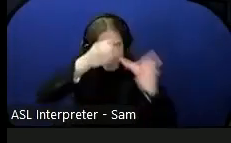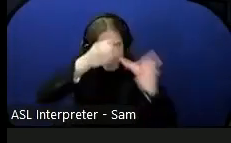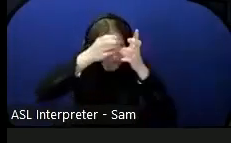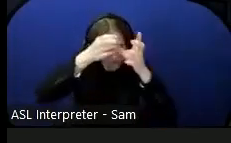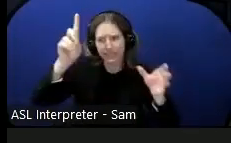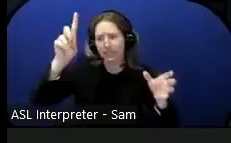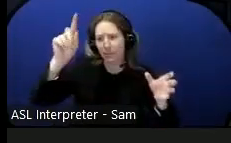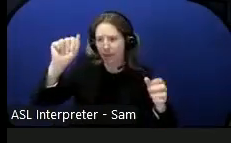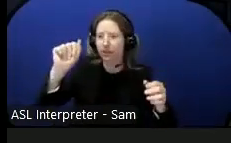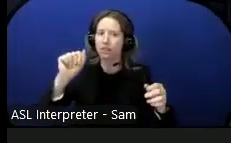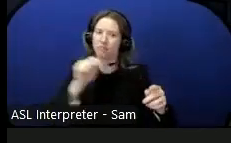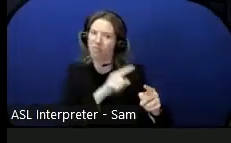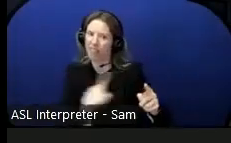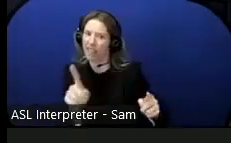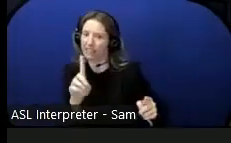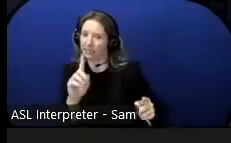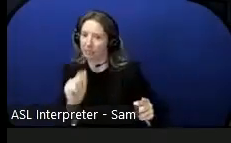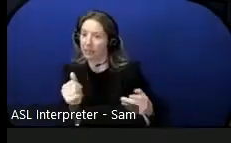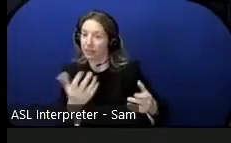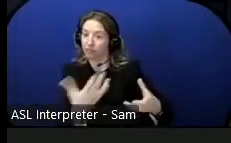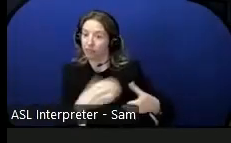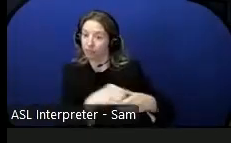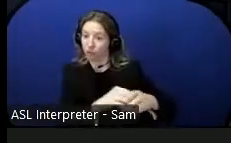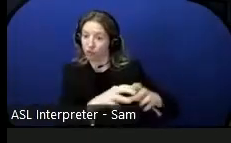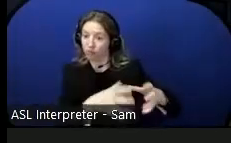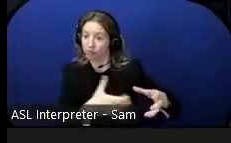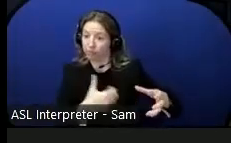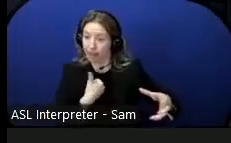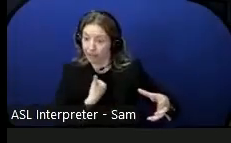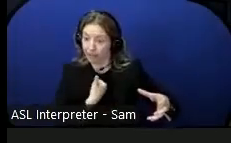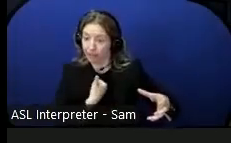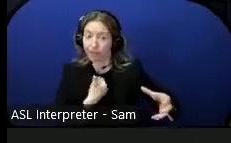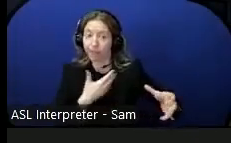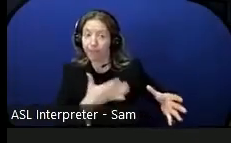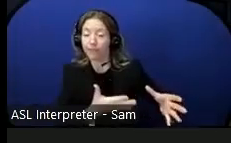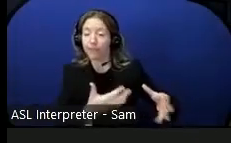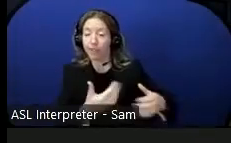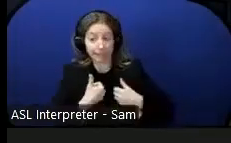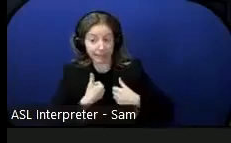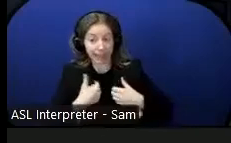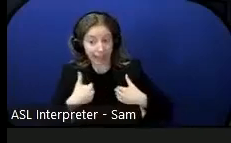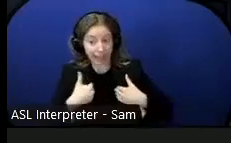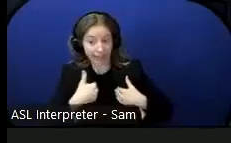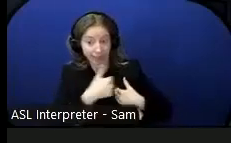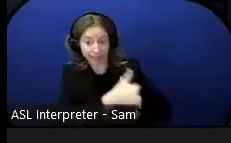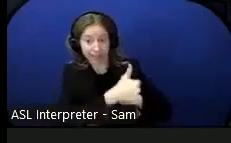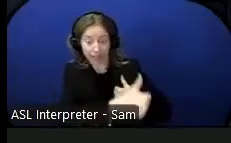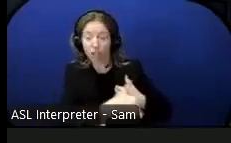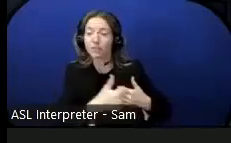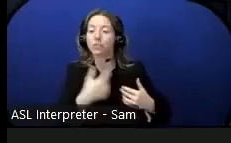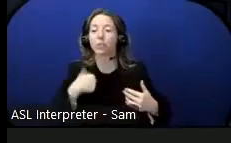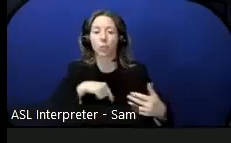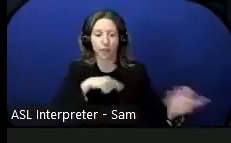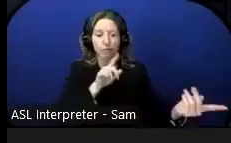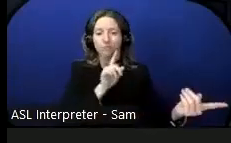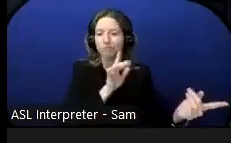We are members of the International Association of Accessibility Professionals, and our specialists are all required